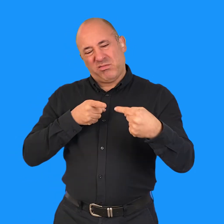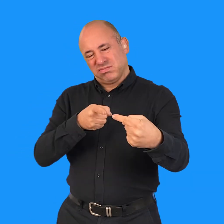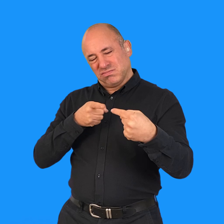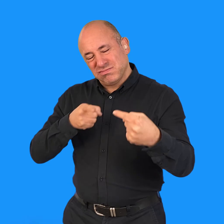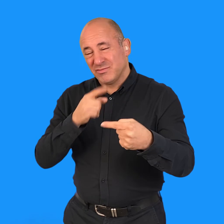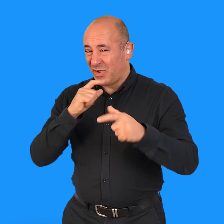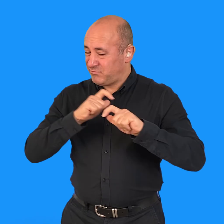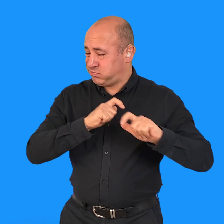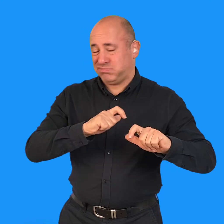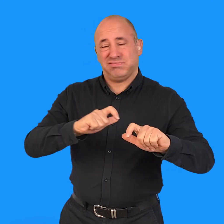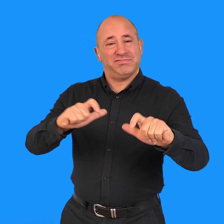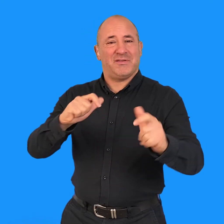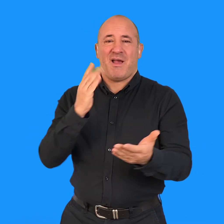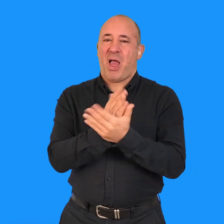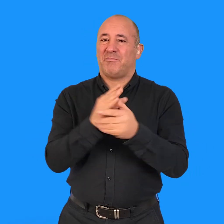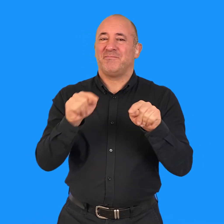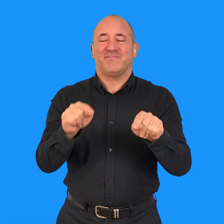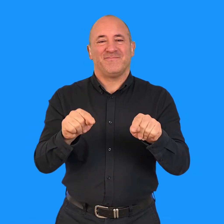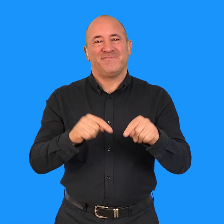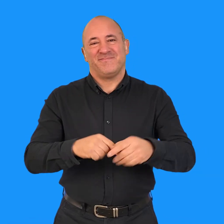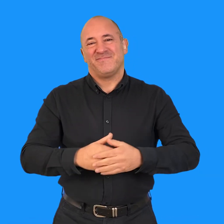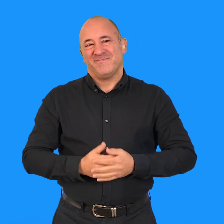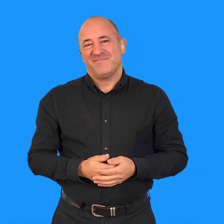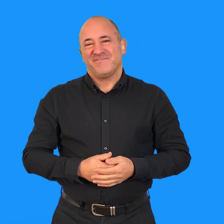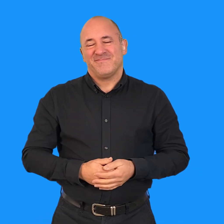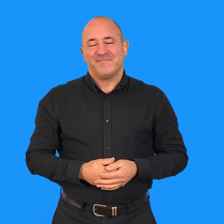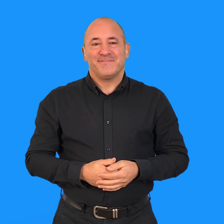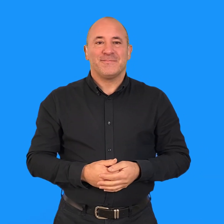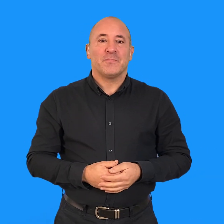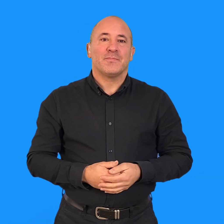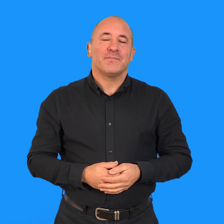of people with disabilities as being equal;